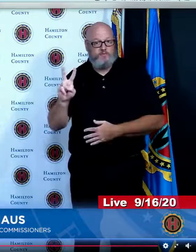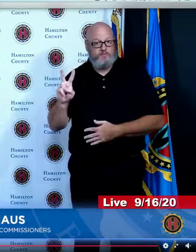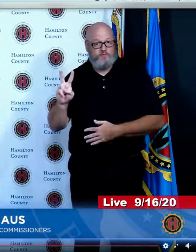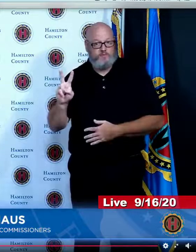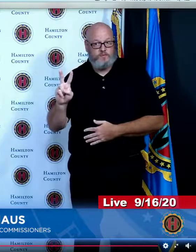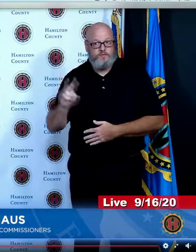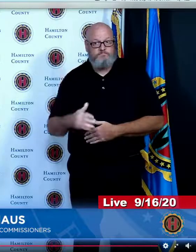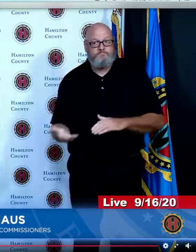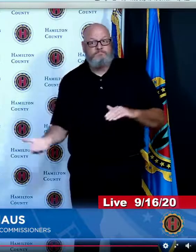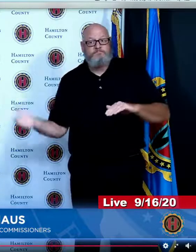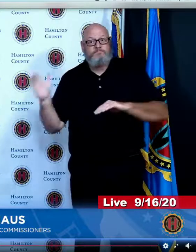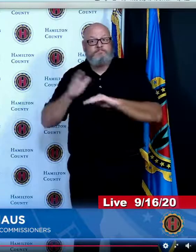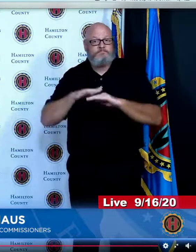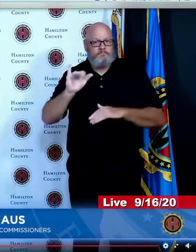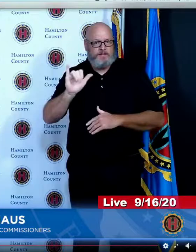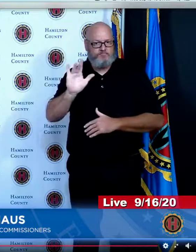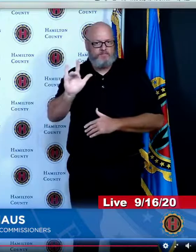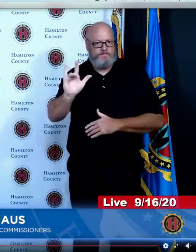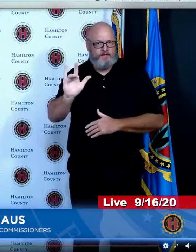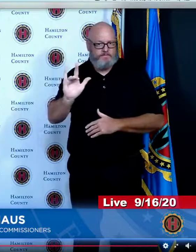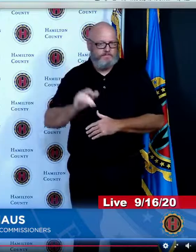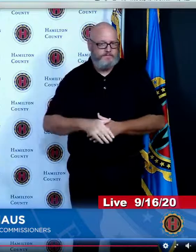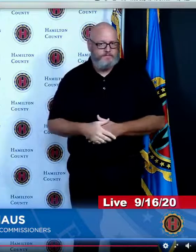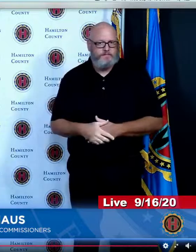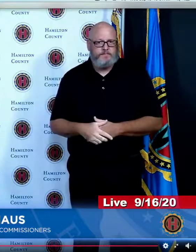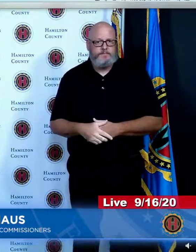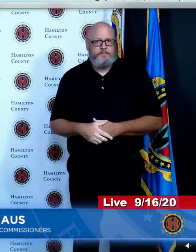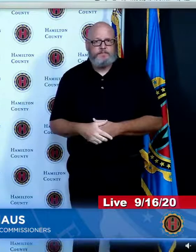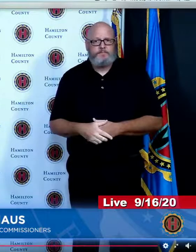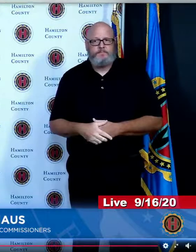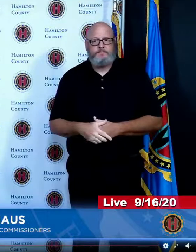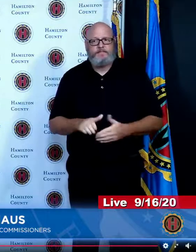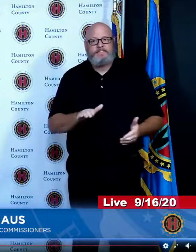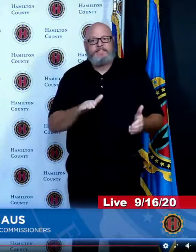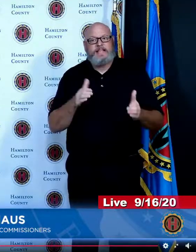Hamilton County is at 302. the increase from last week